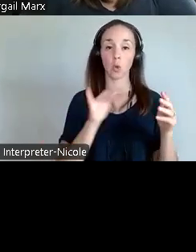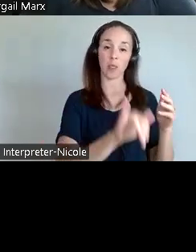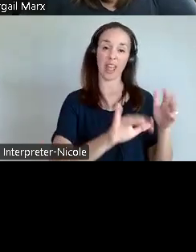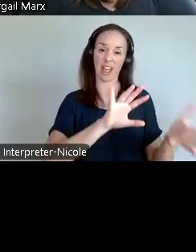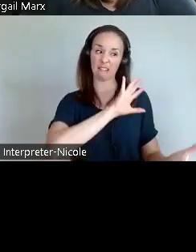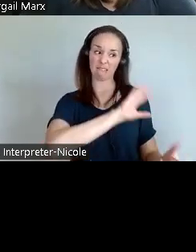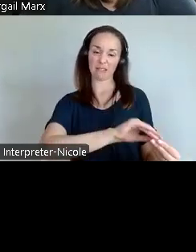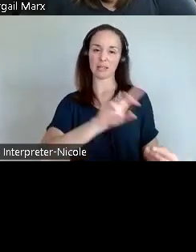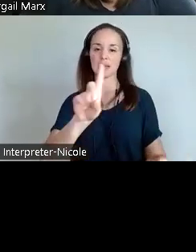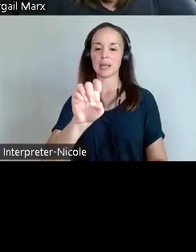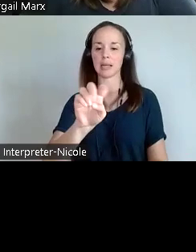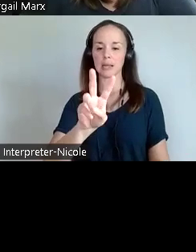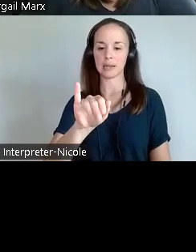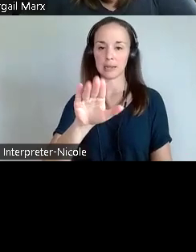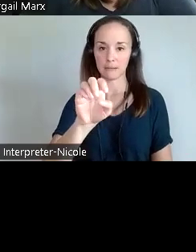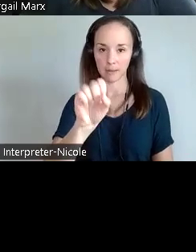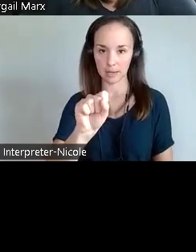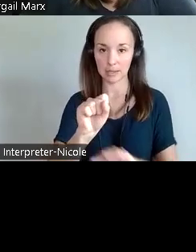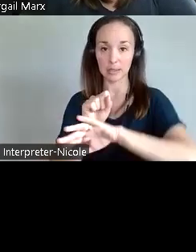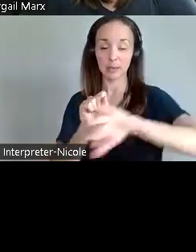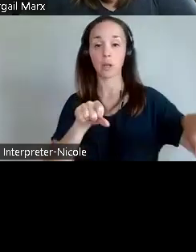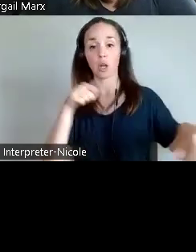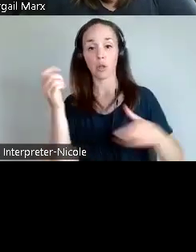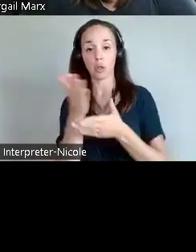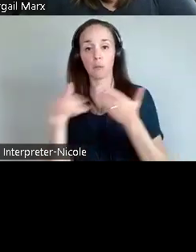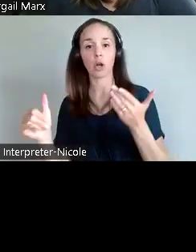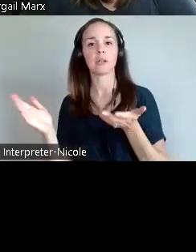The other part of that definition of assistive technology is services.